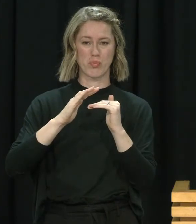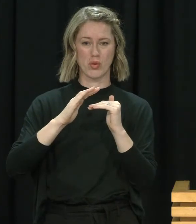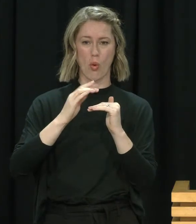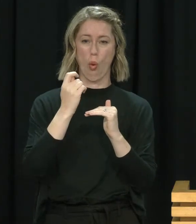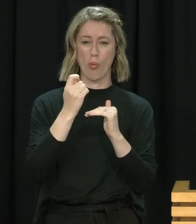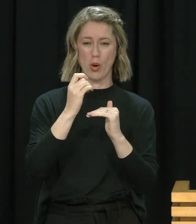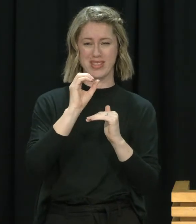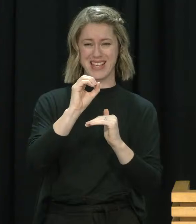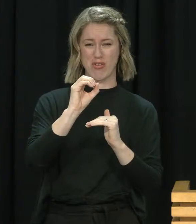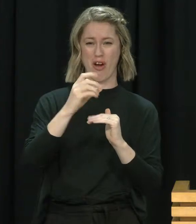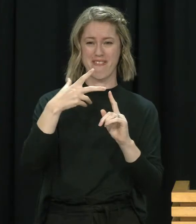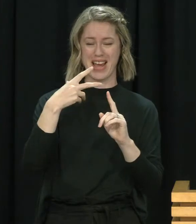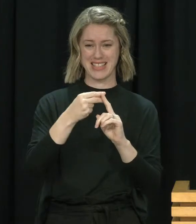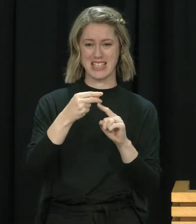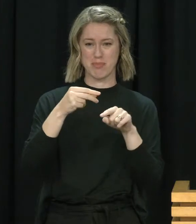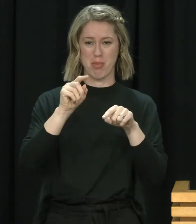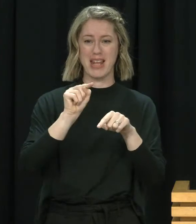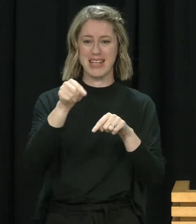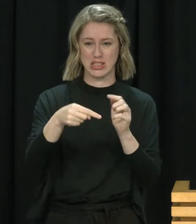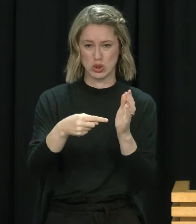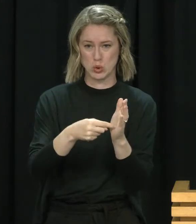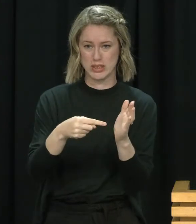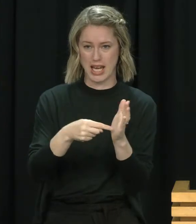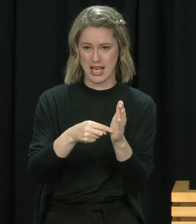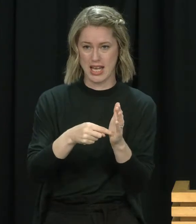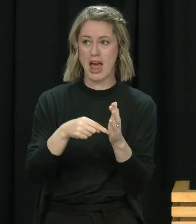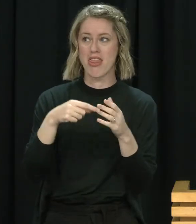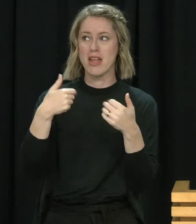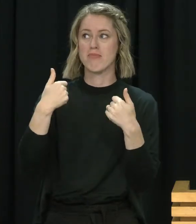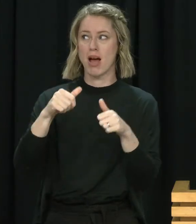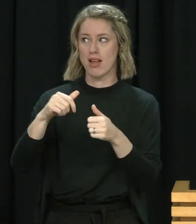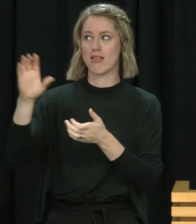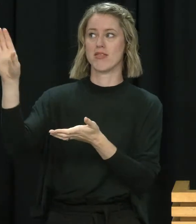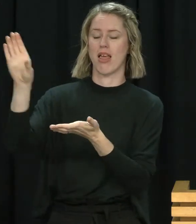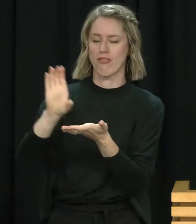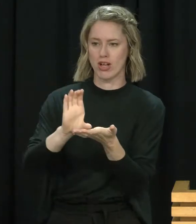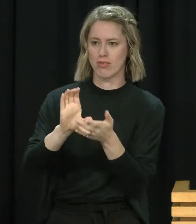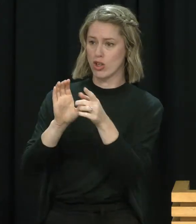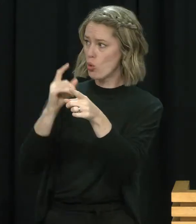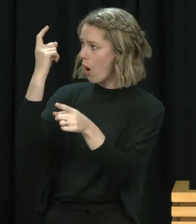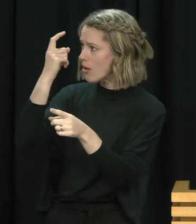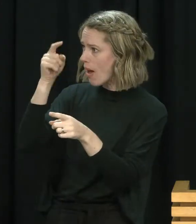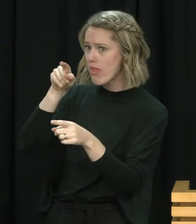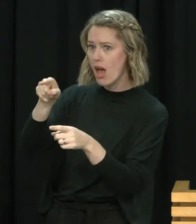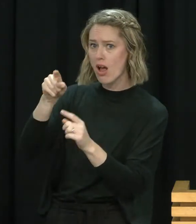What do you mean by "tight"? Is it a few hundred vaccines? We'll get